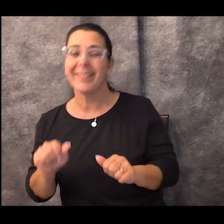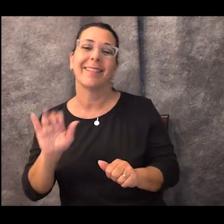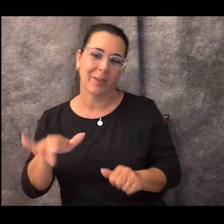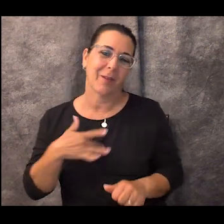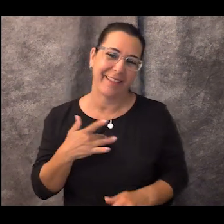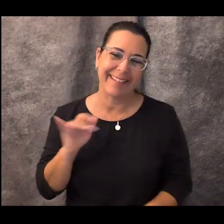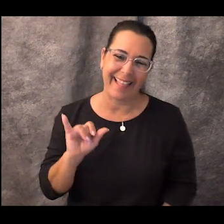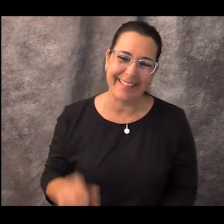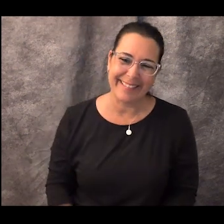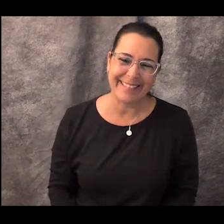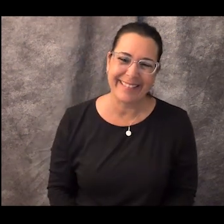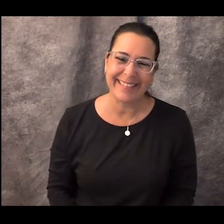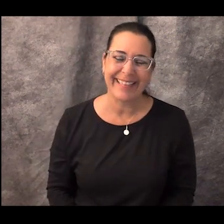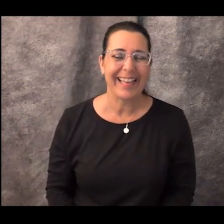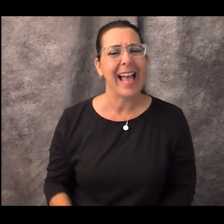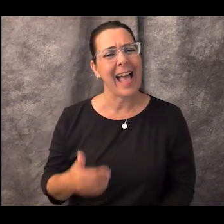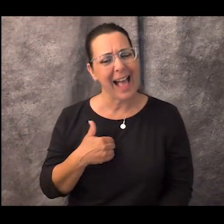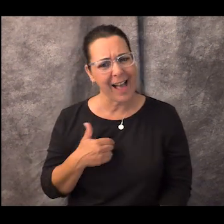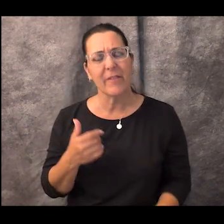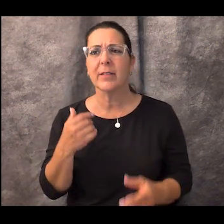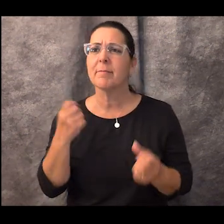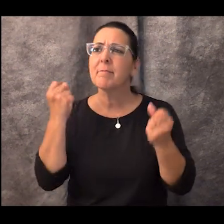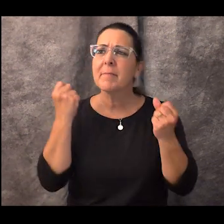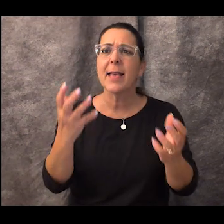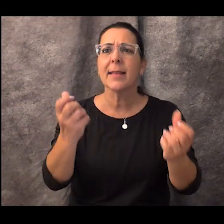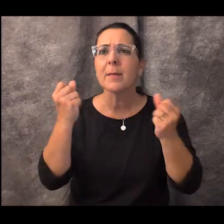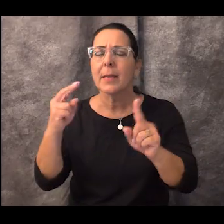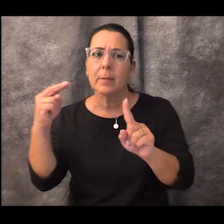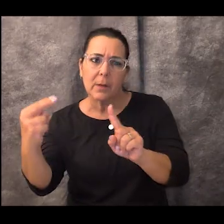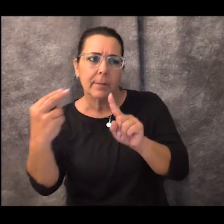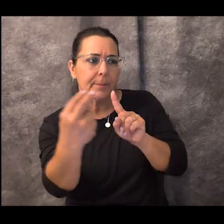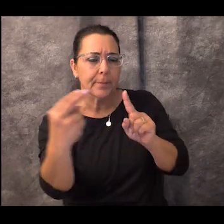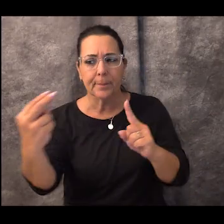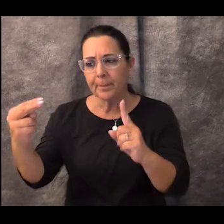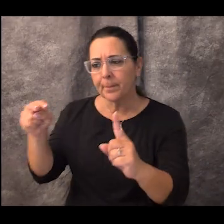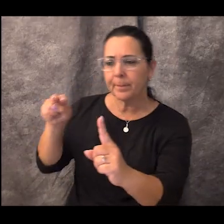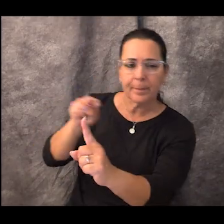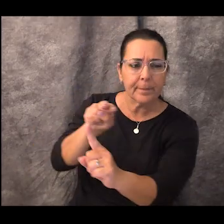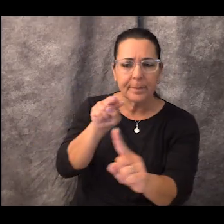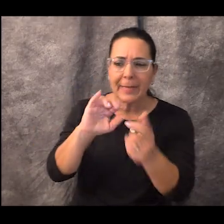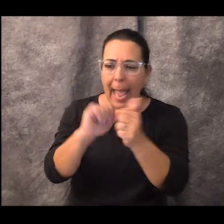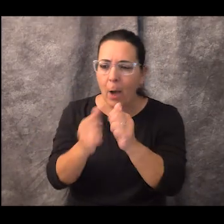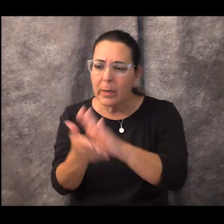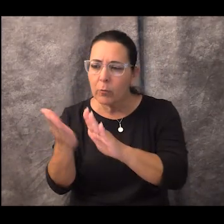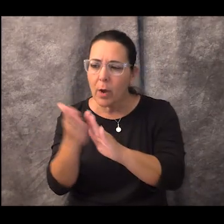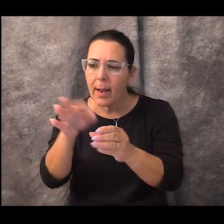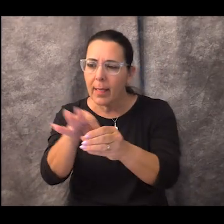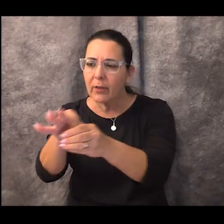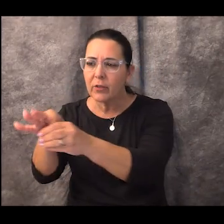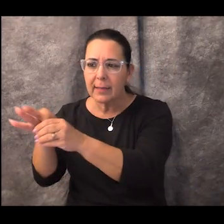is that there's a lot of thought from so many angles going into how we run elections, there's a lot of thought put into how we run elections.